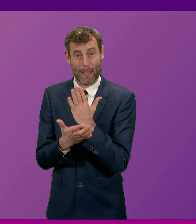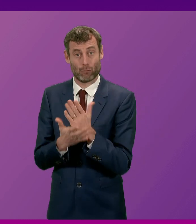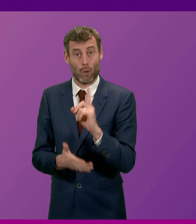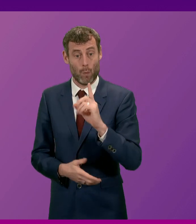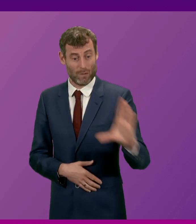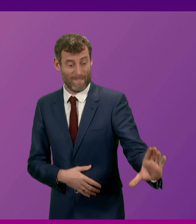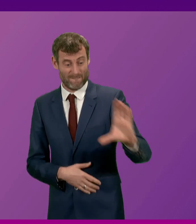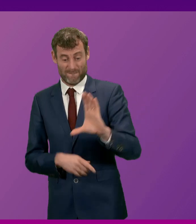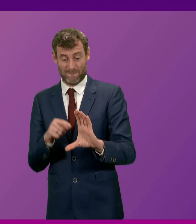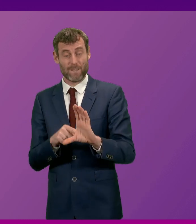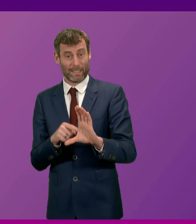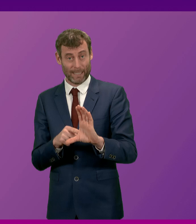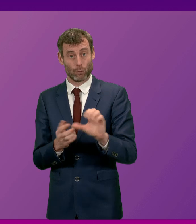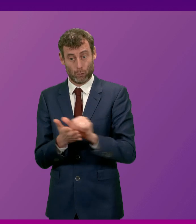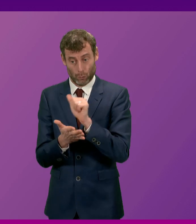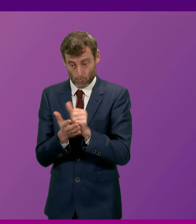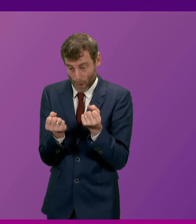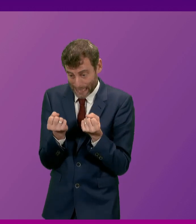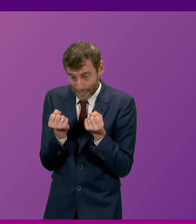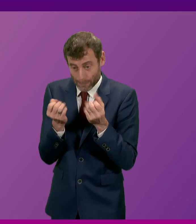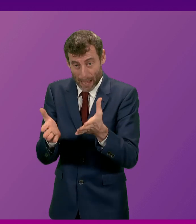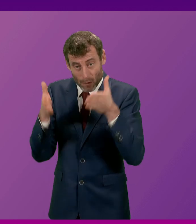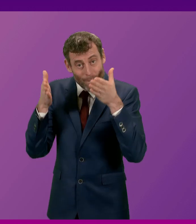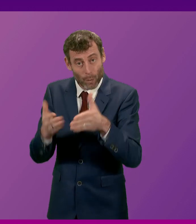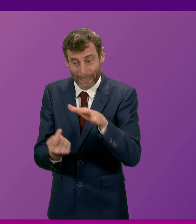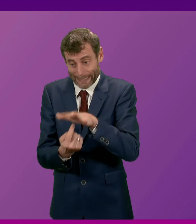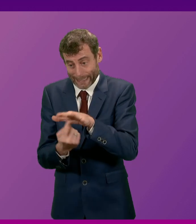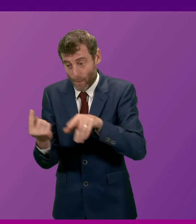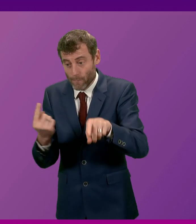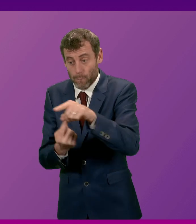on 1 April to invest in social care, and I encourage the Labour Party to vote for